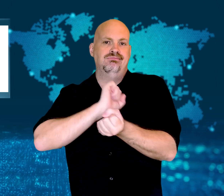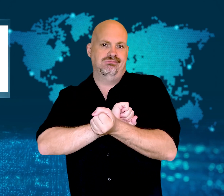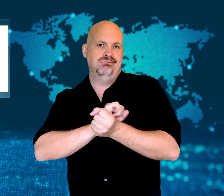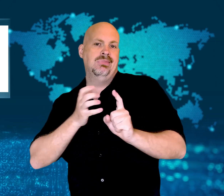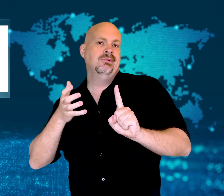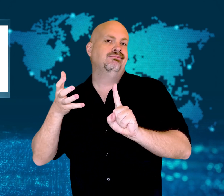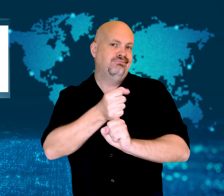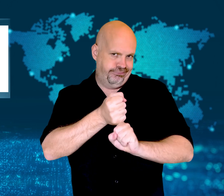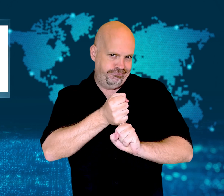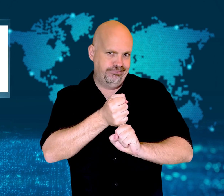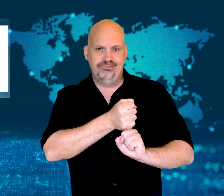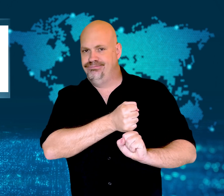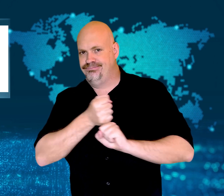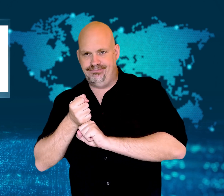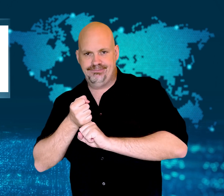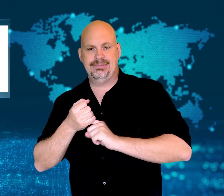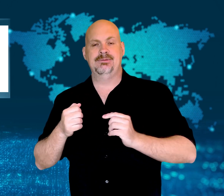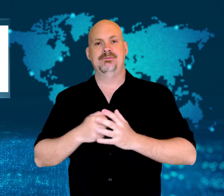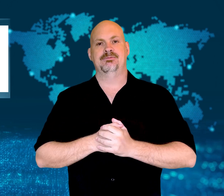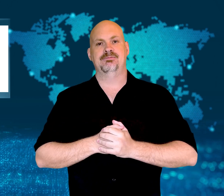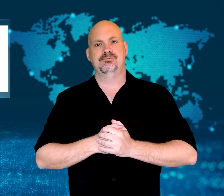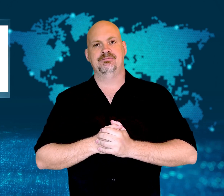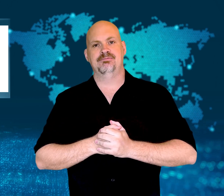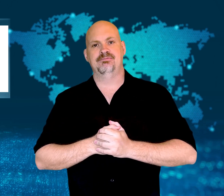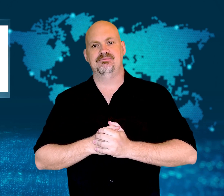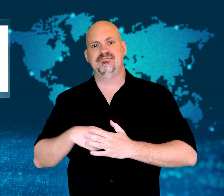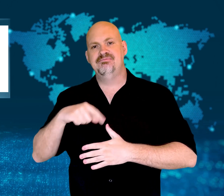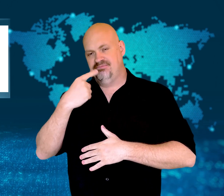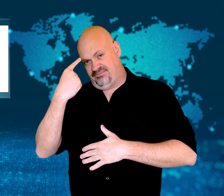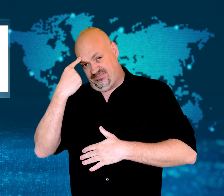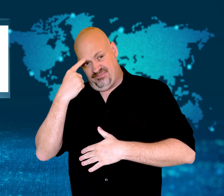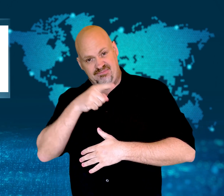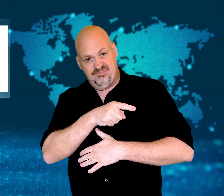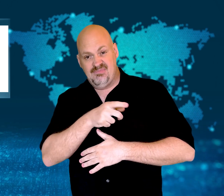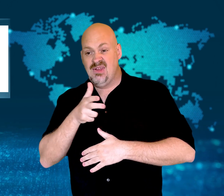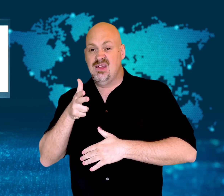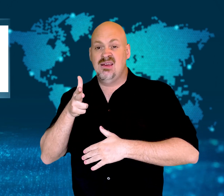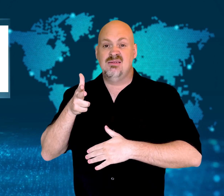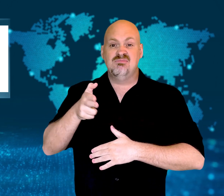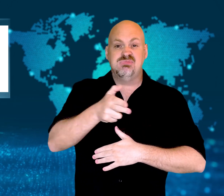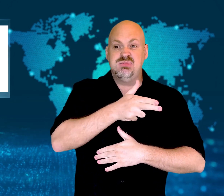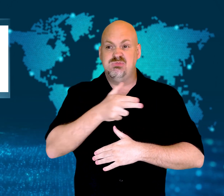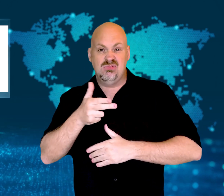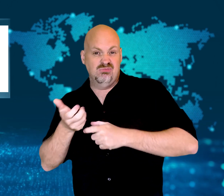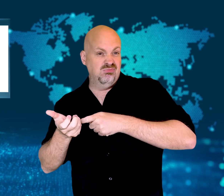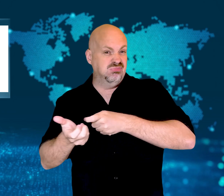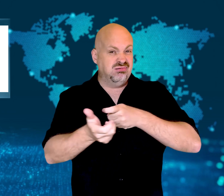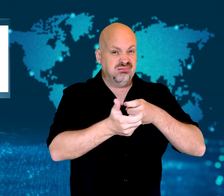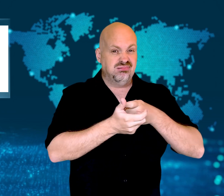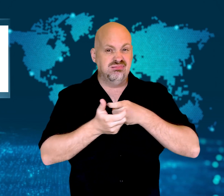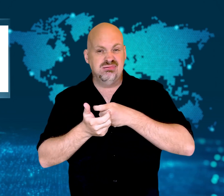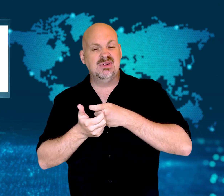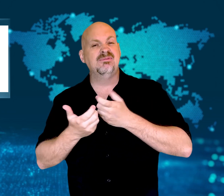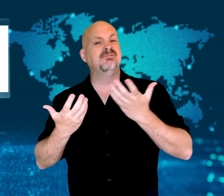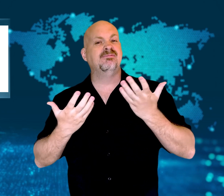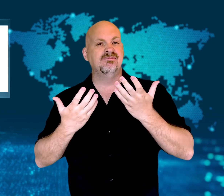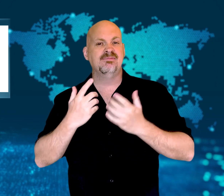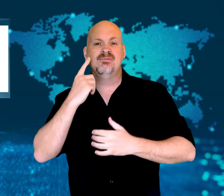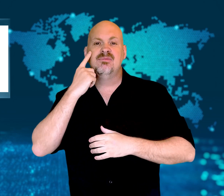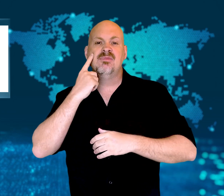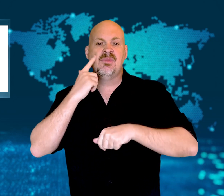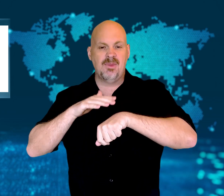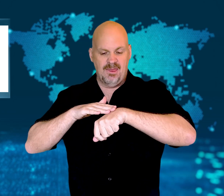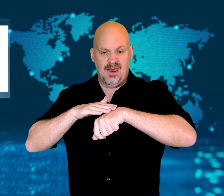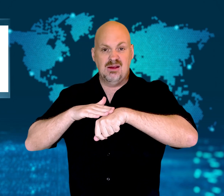The attack is believed to be racially biased.